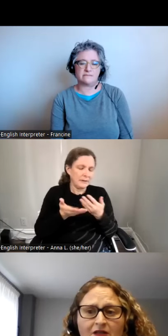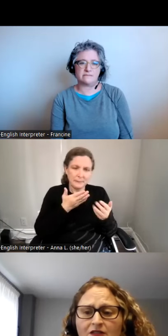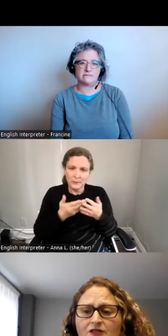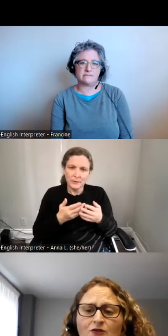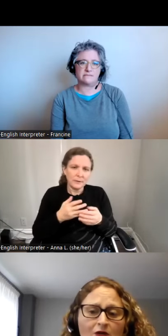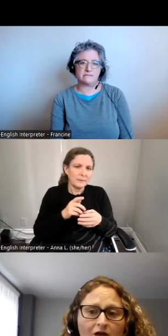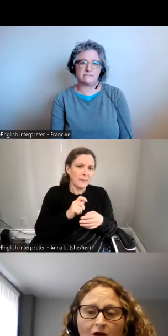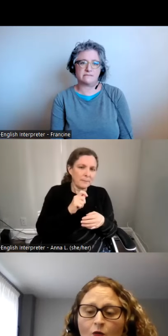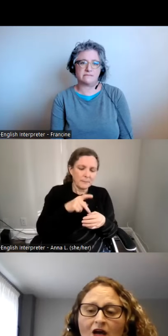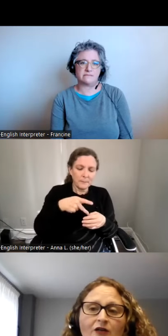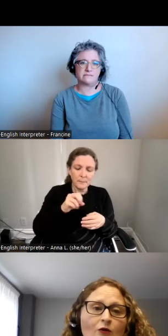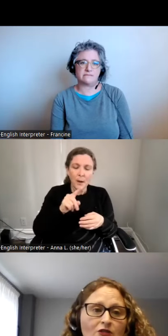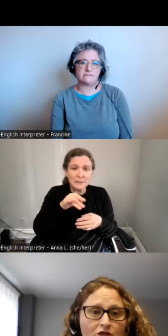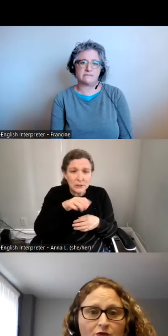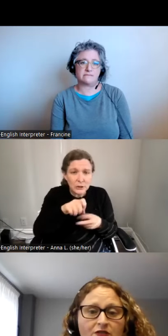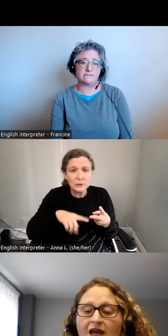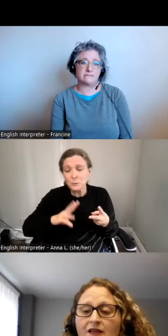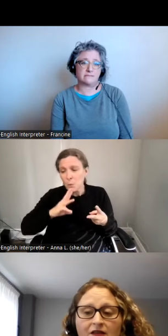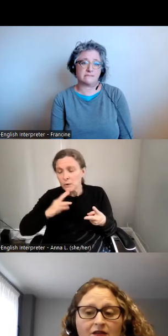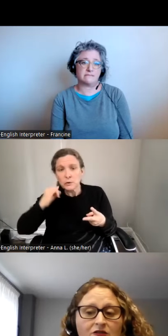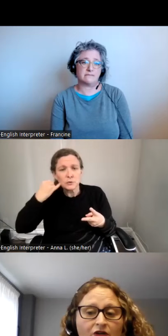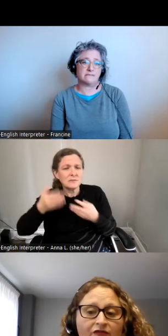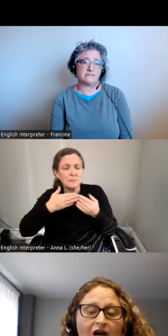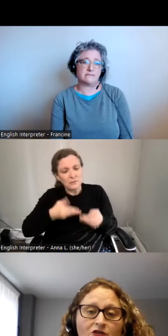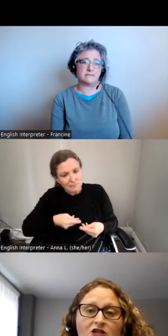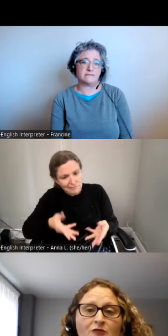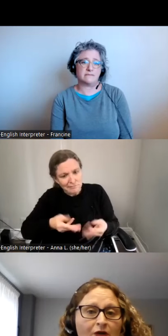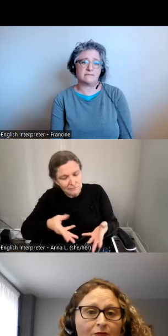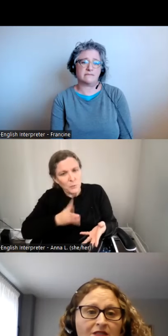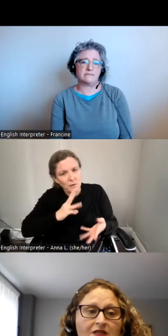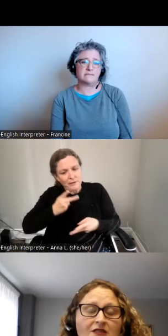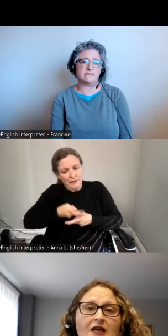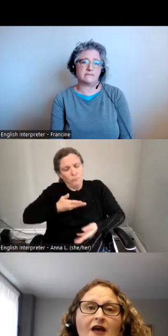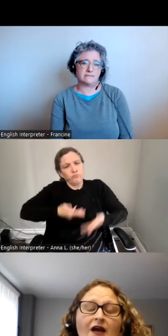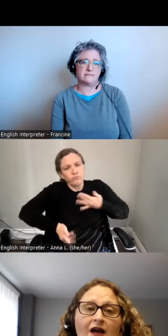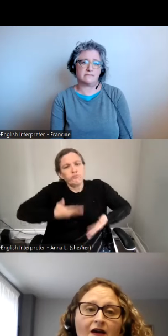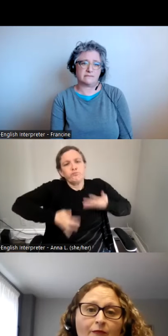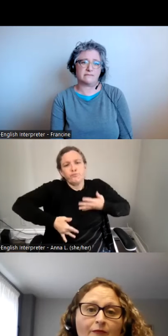at home , hydration is really important. Whatever they'll